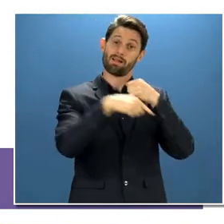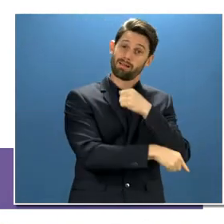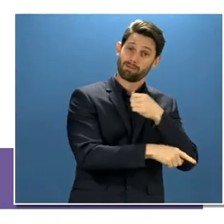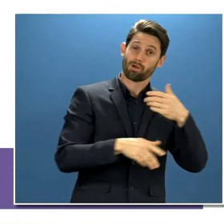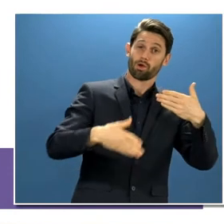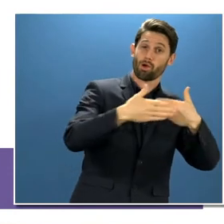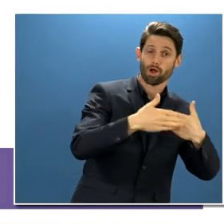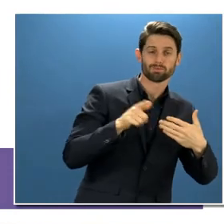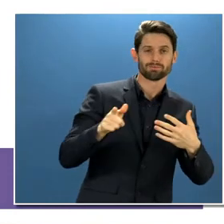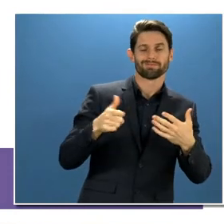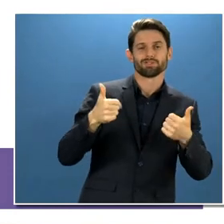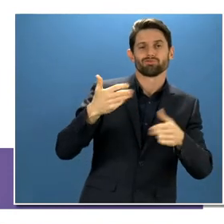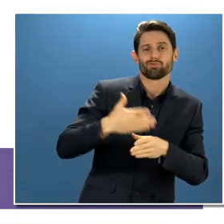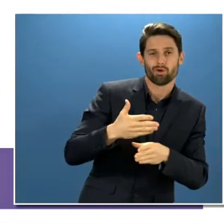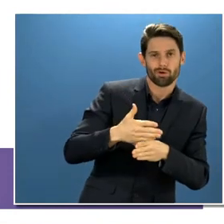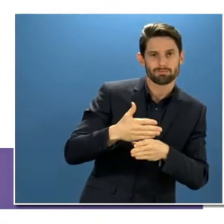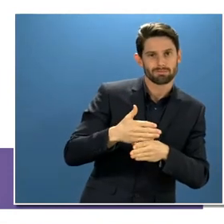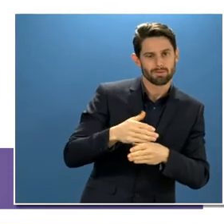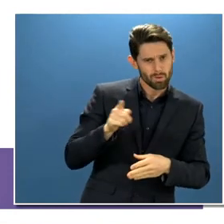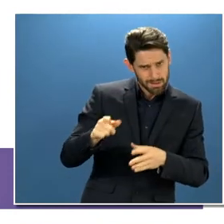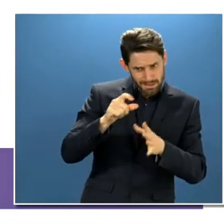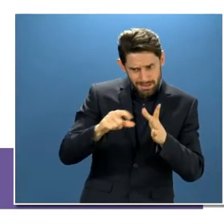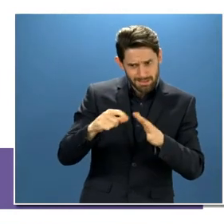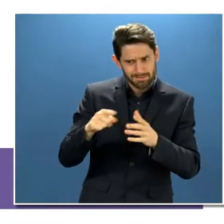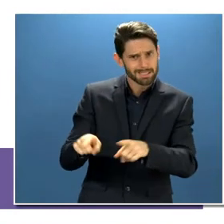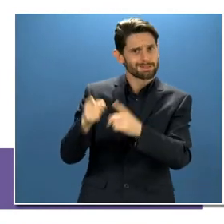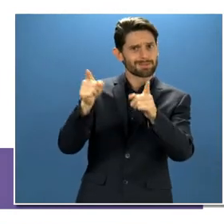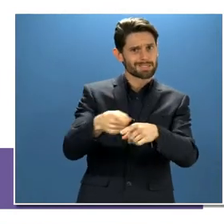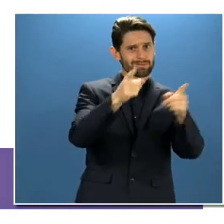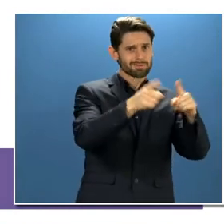Yes. So you've done lots of different jobs. Yes, I have!